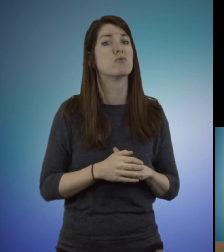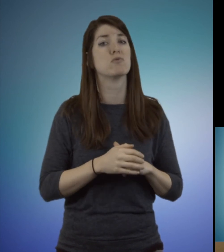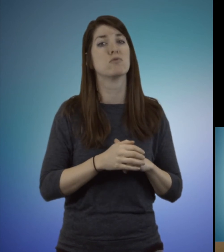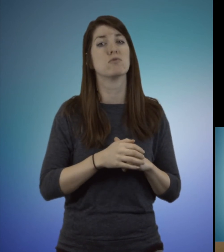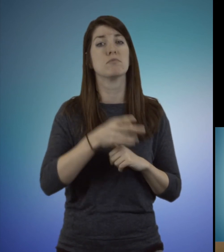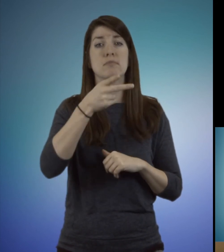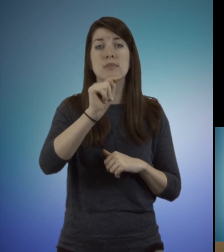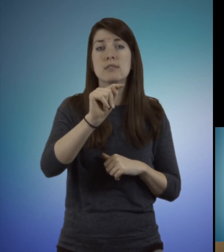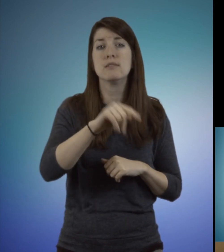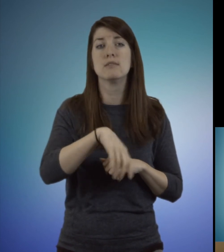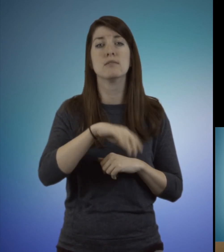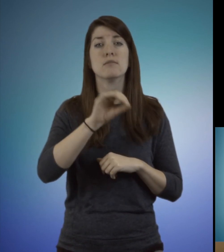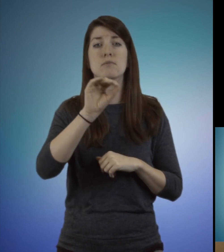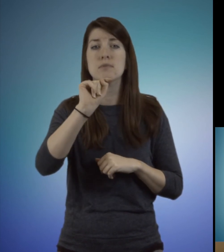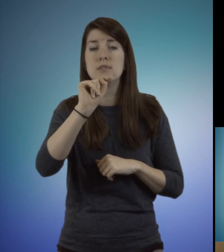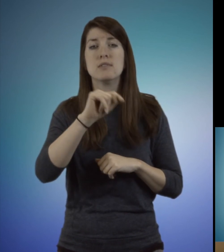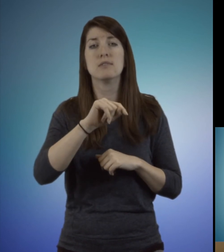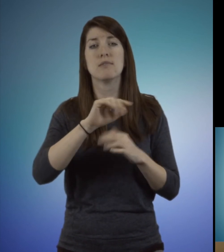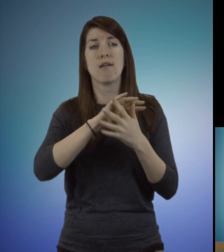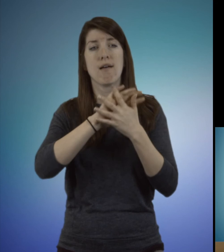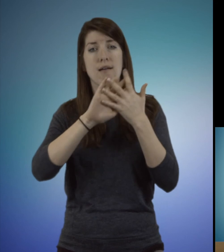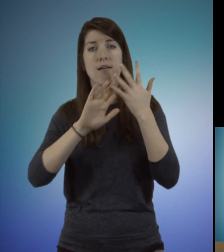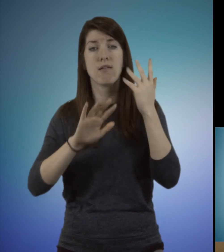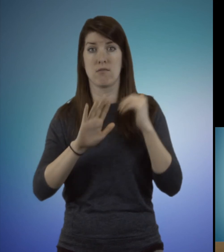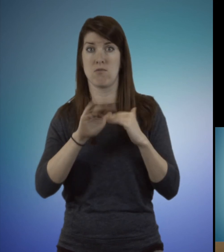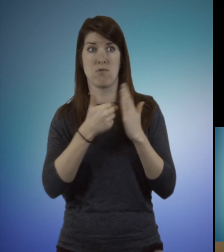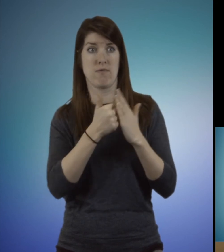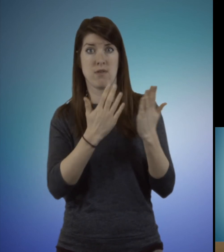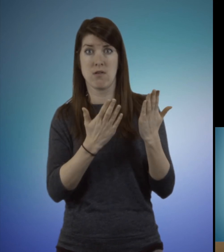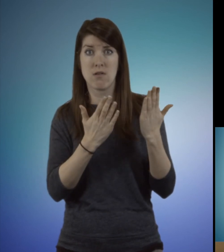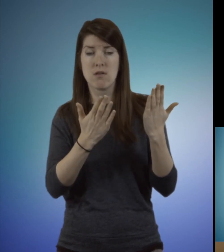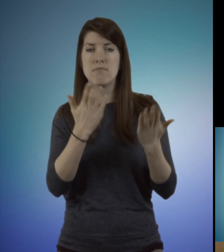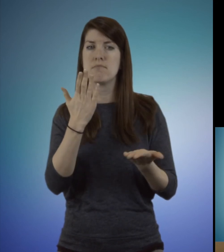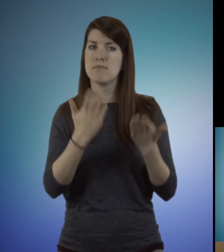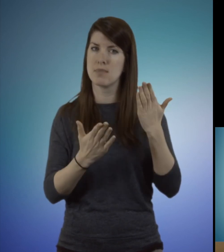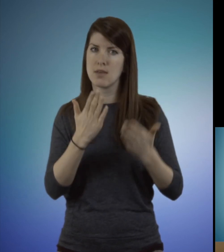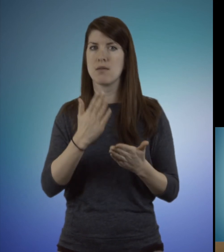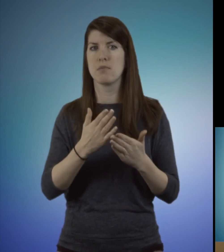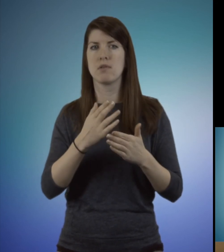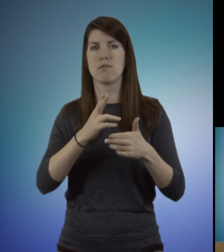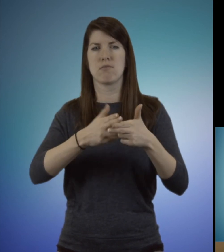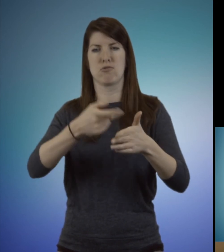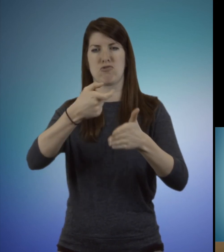occupational therapy and the like, may fall under a cost share for the state,